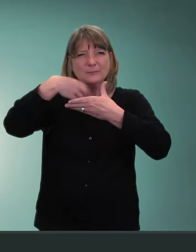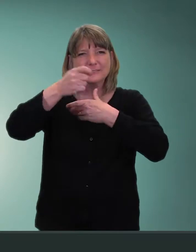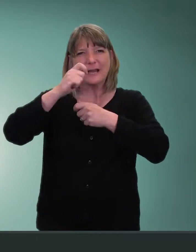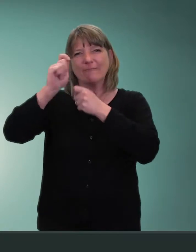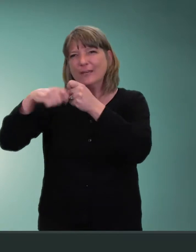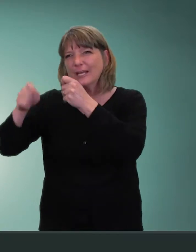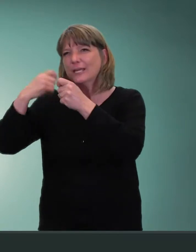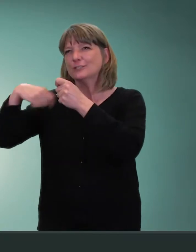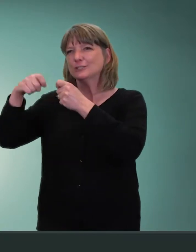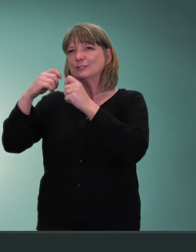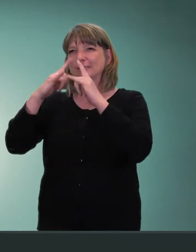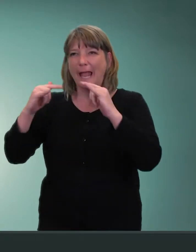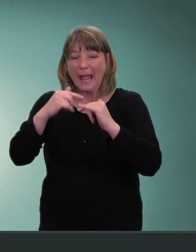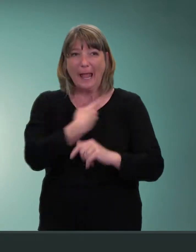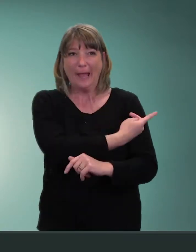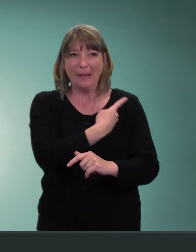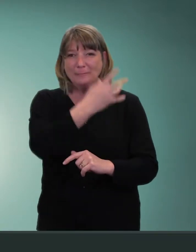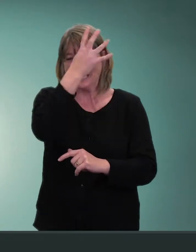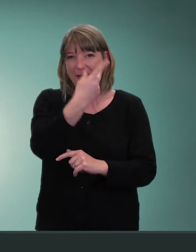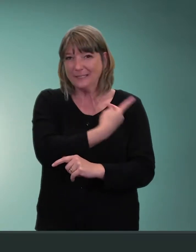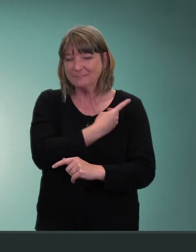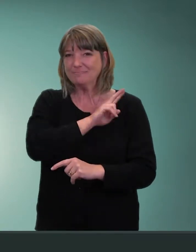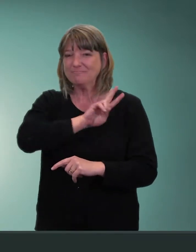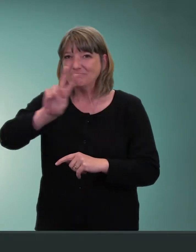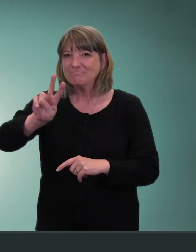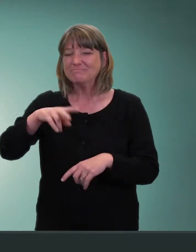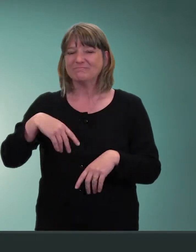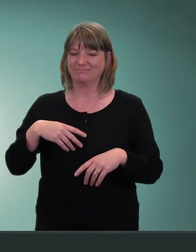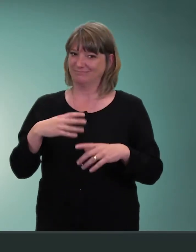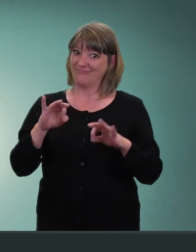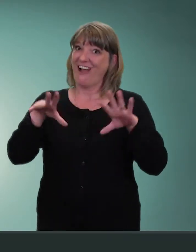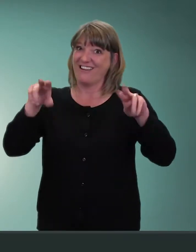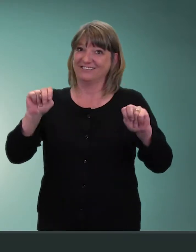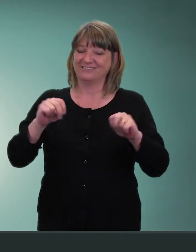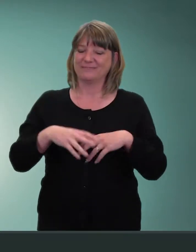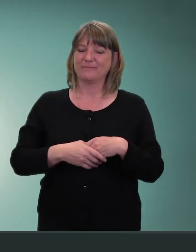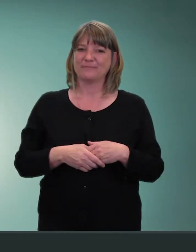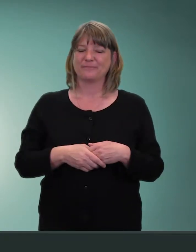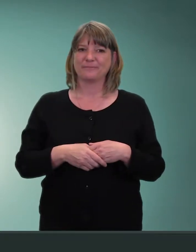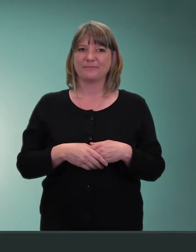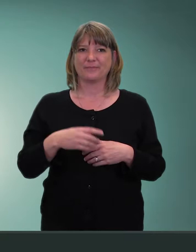I fish, and I camp with my dad. So yeah, it's a lot of fun.